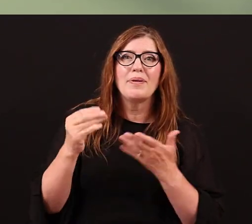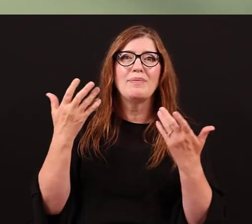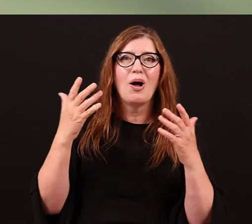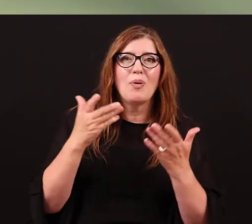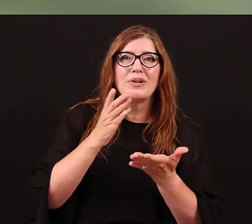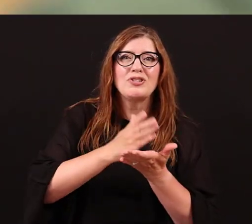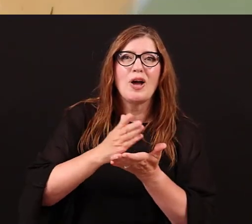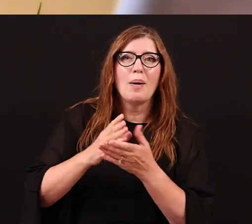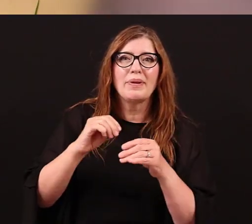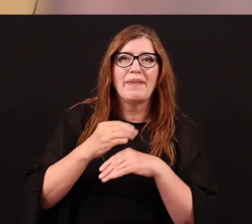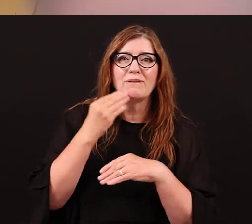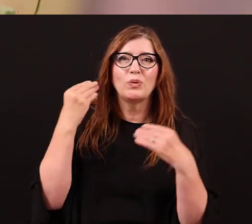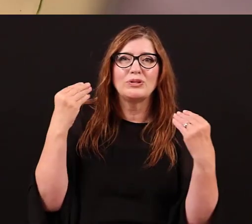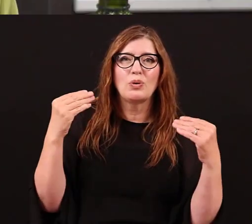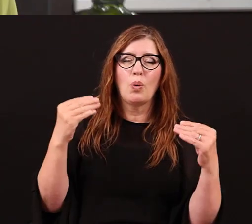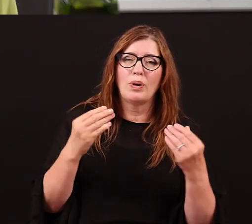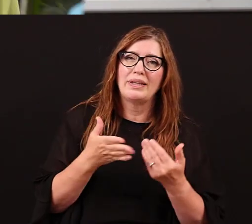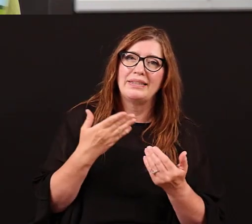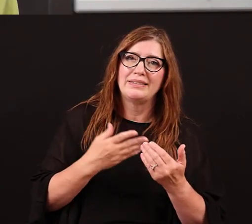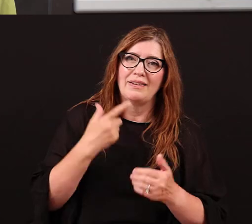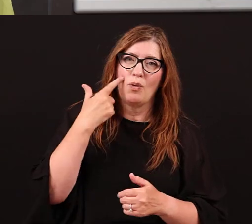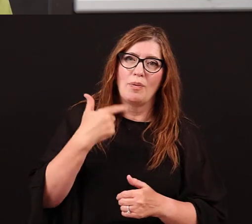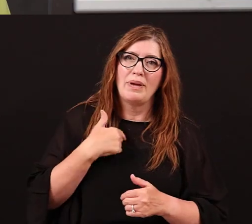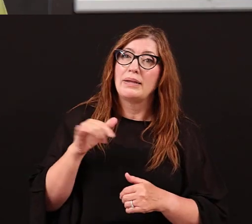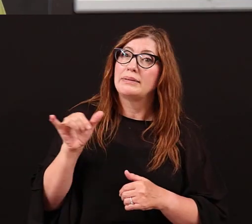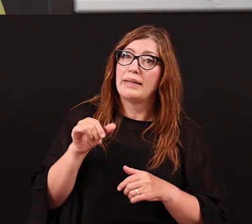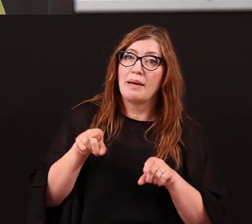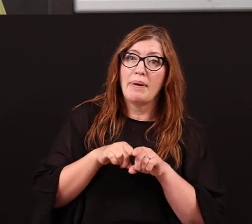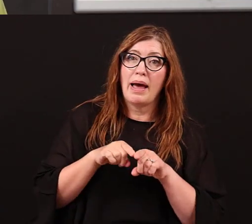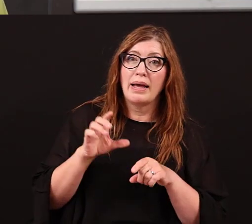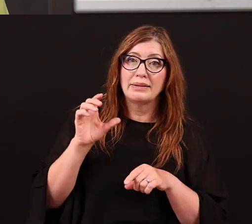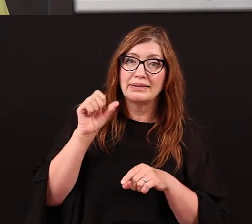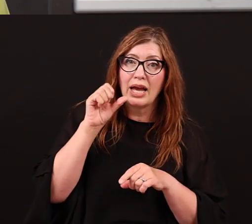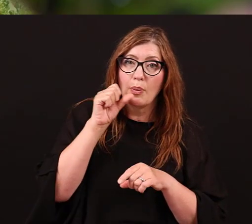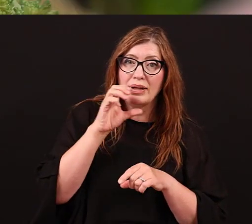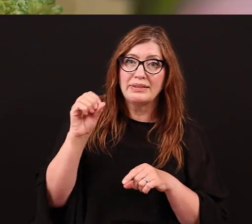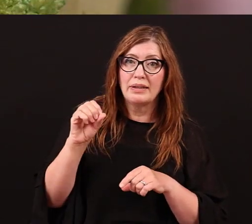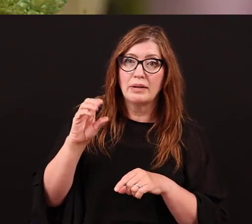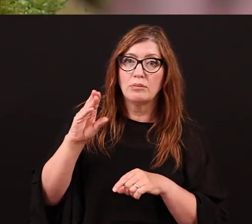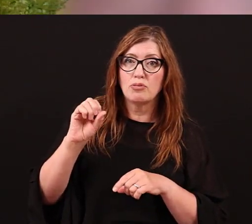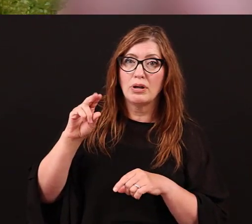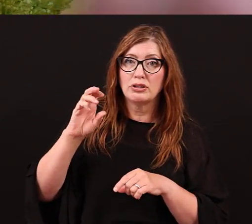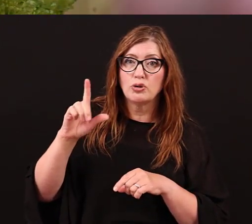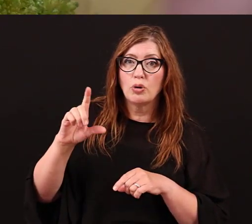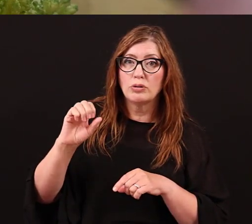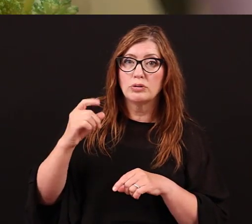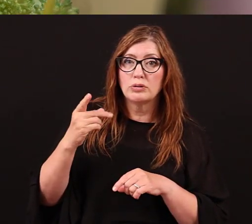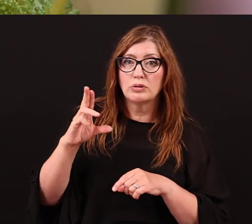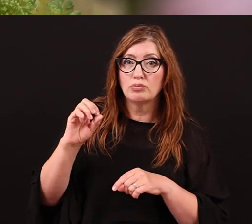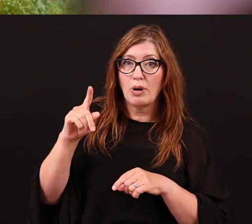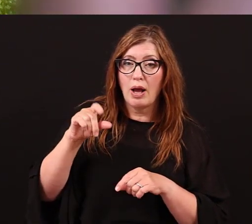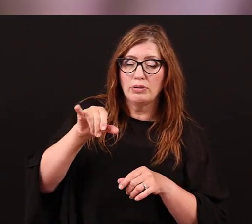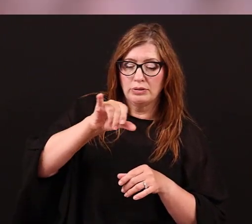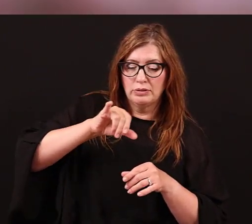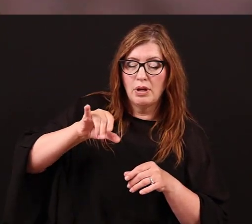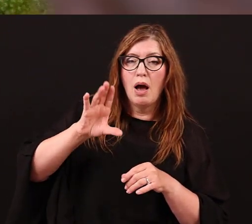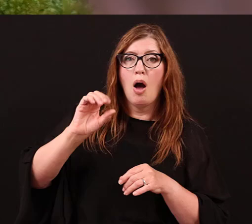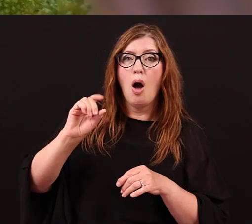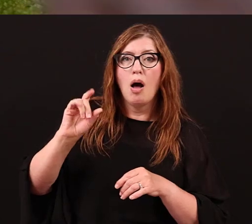It makes it really easy for me. Then just like we did with the carrots and the Brussels sprouts, we're gonna drizzle with olive oil.